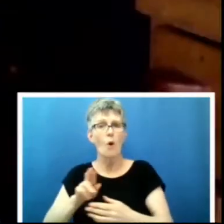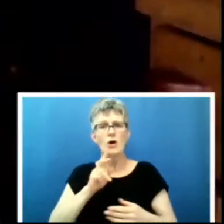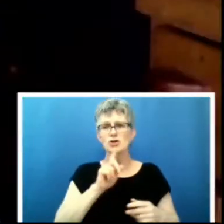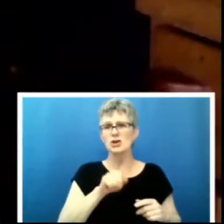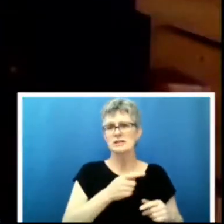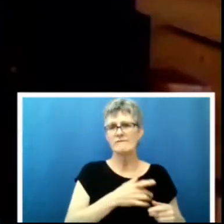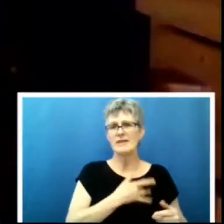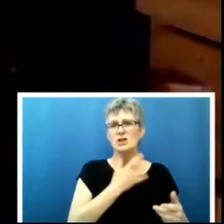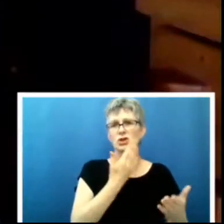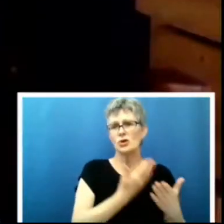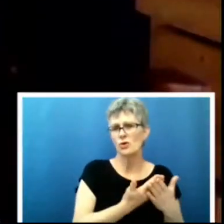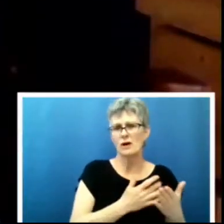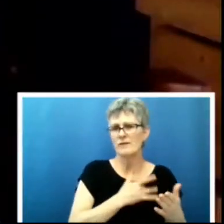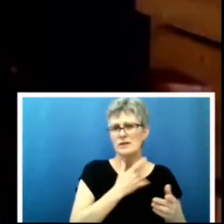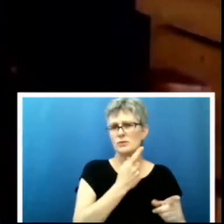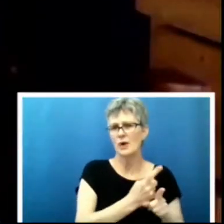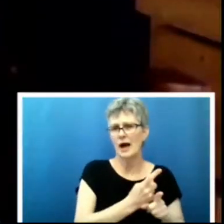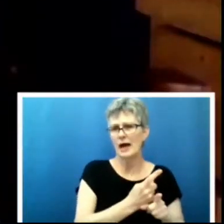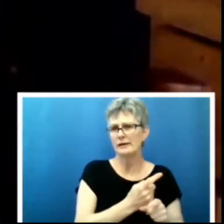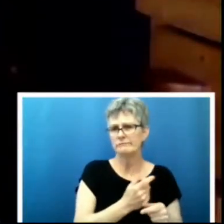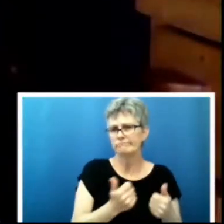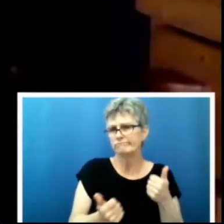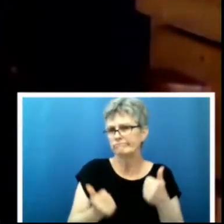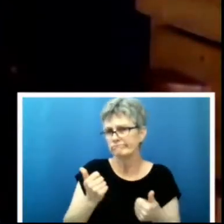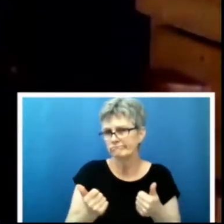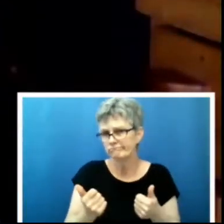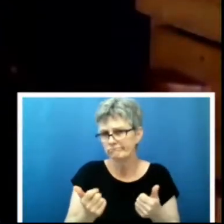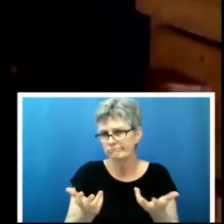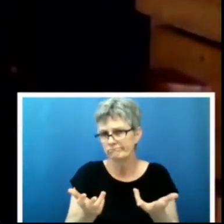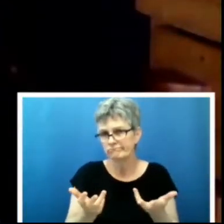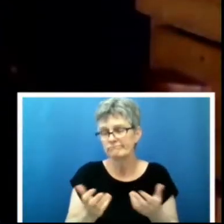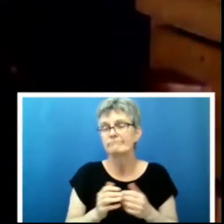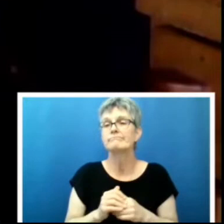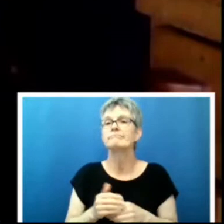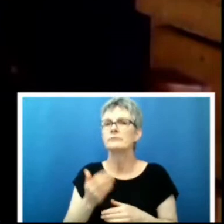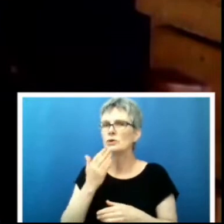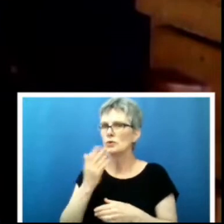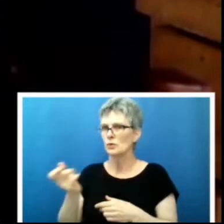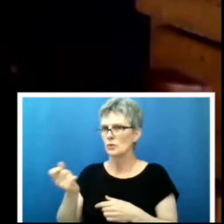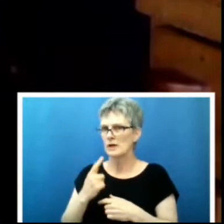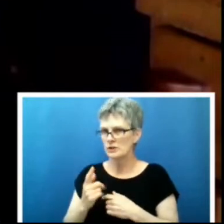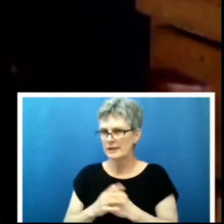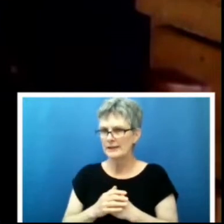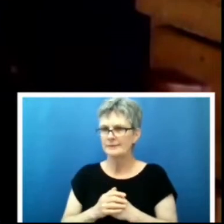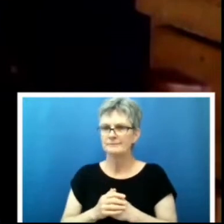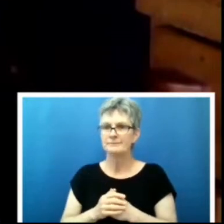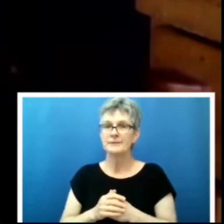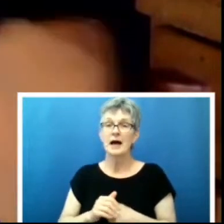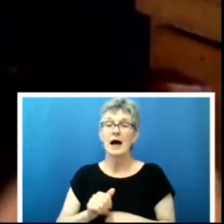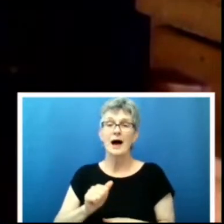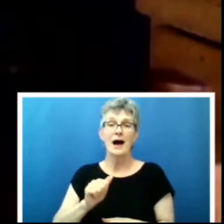Very good. So for me, I'm a big proponent of just, I do what works.